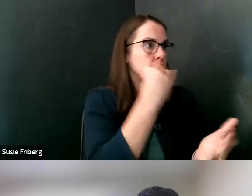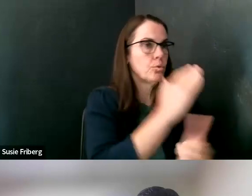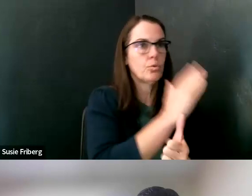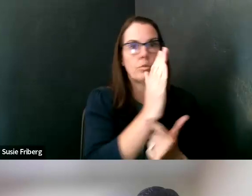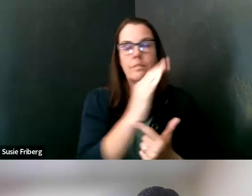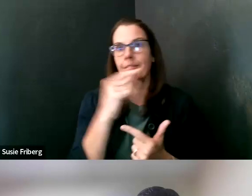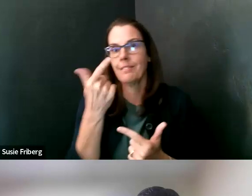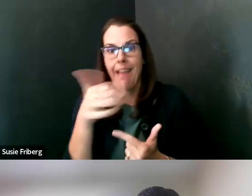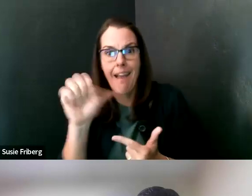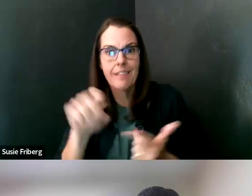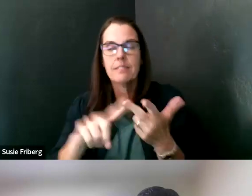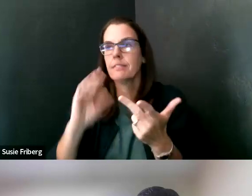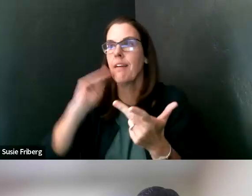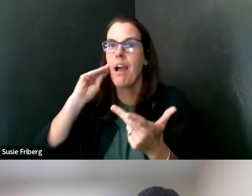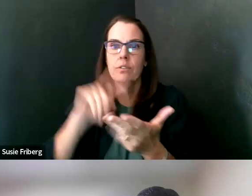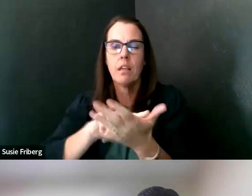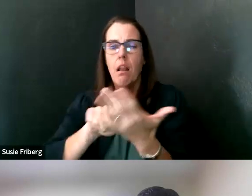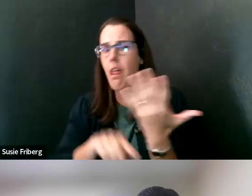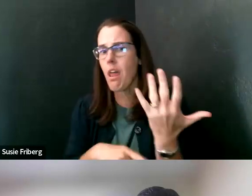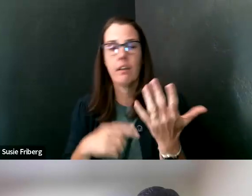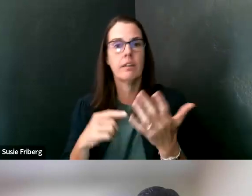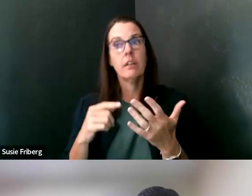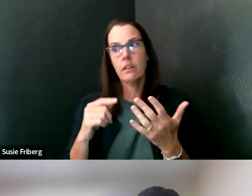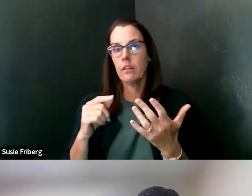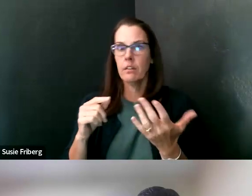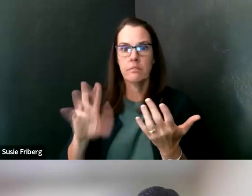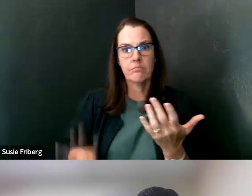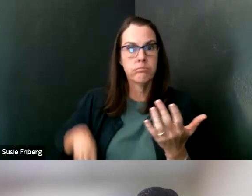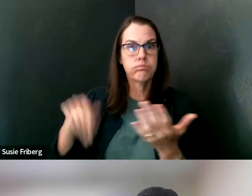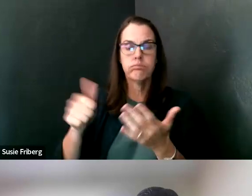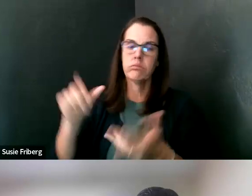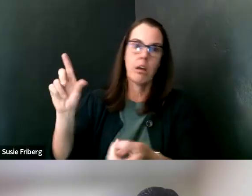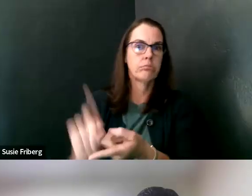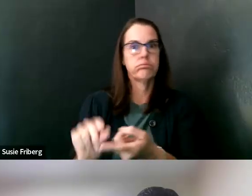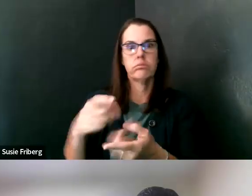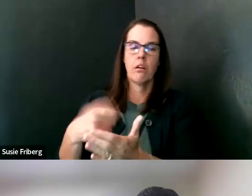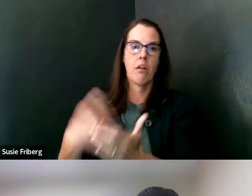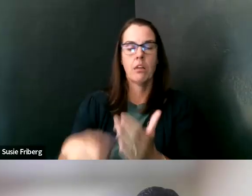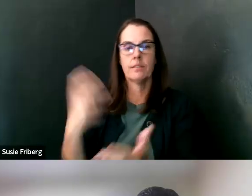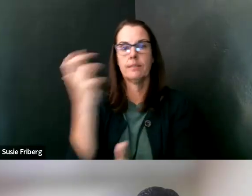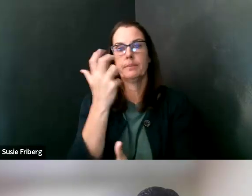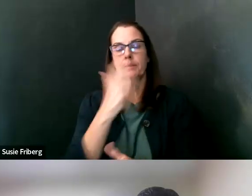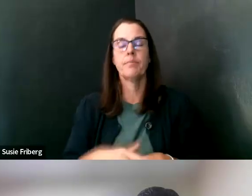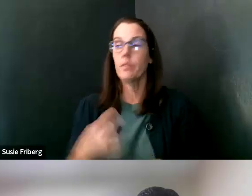or housing. Um, and so we're really dedicated to providing relief. Um there are many ways in which